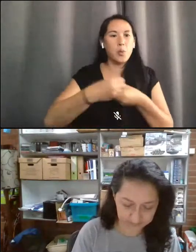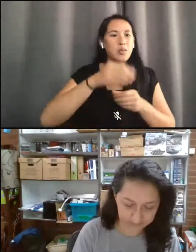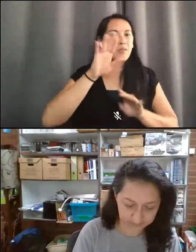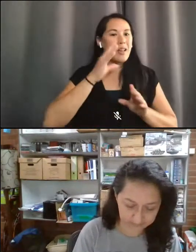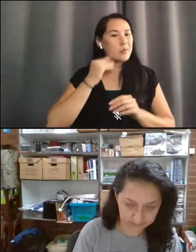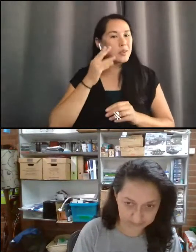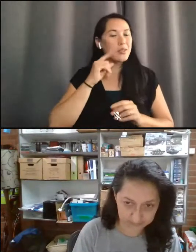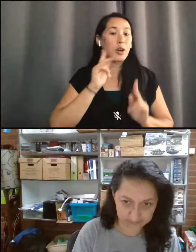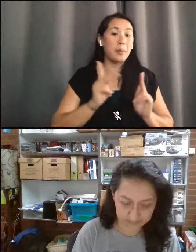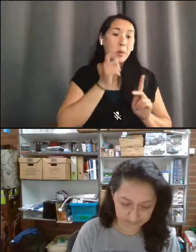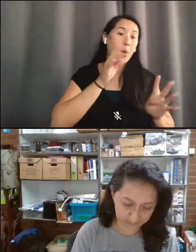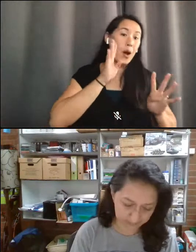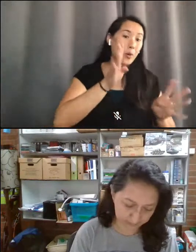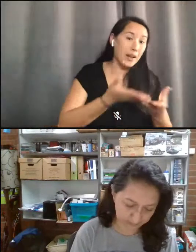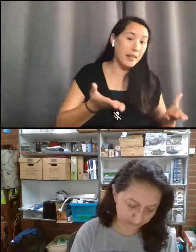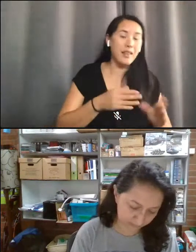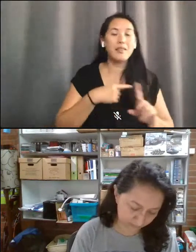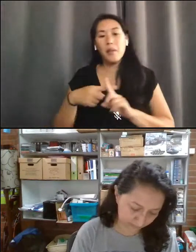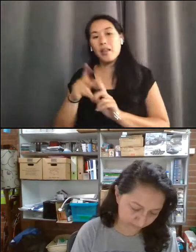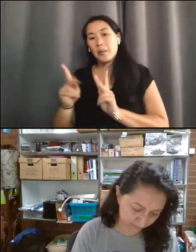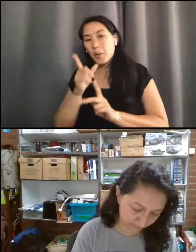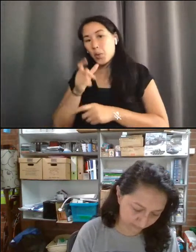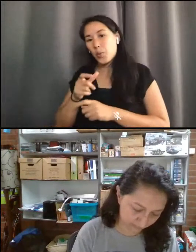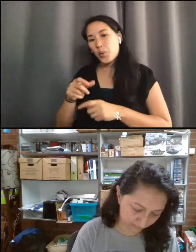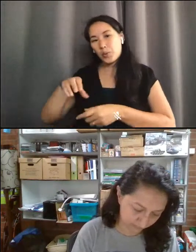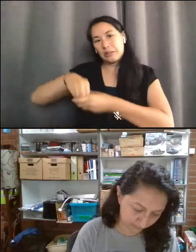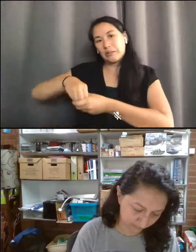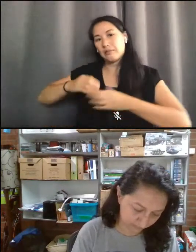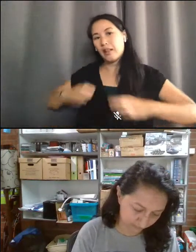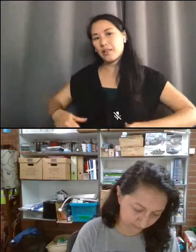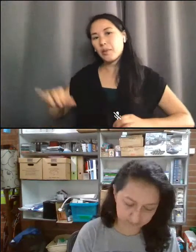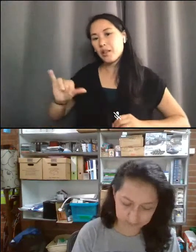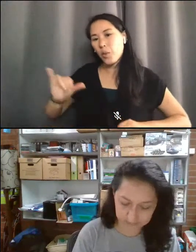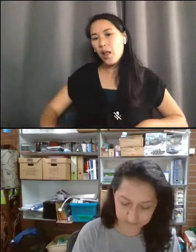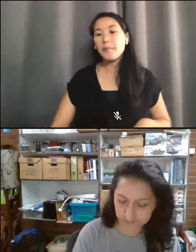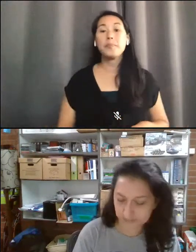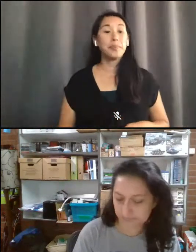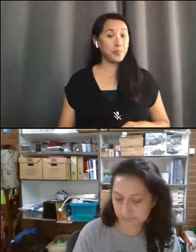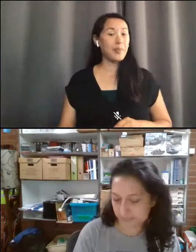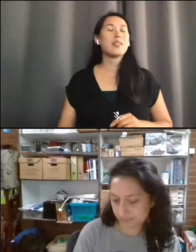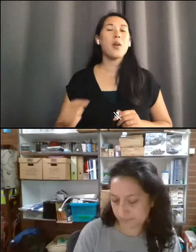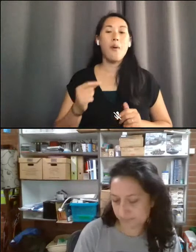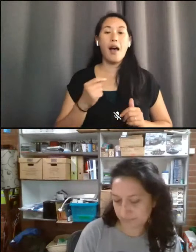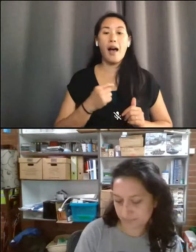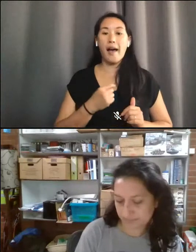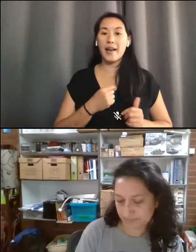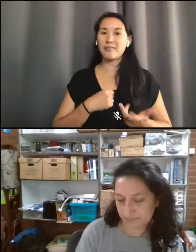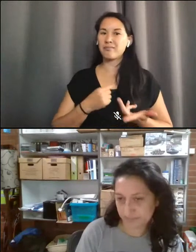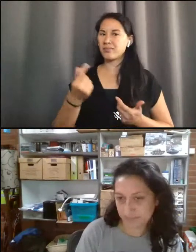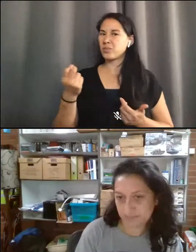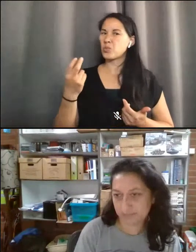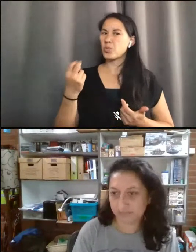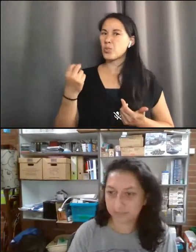creating things as well as for their end customers as well i've spent about um 12 or 13 years i guess